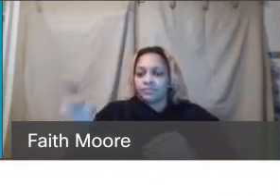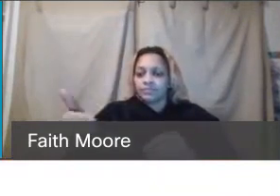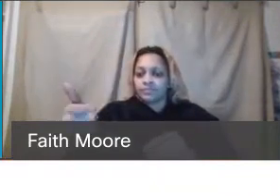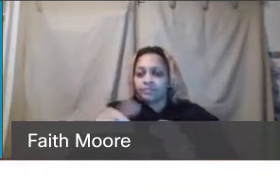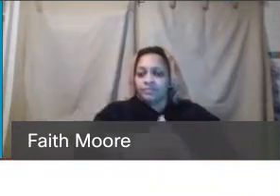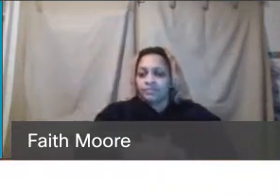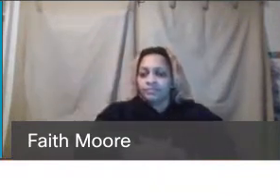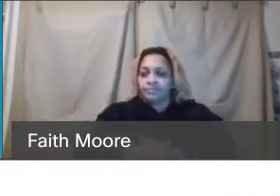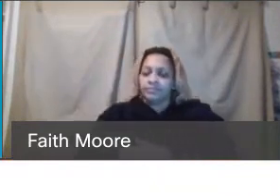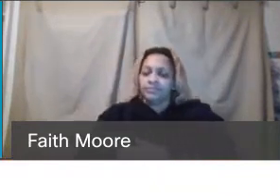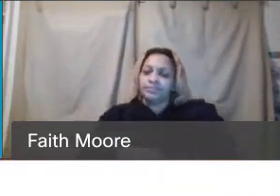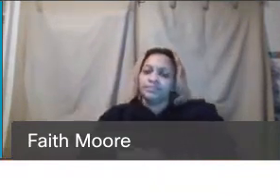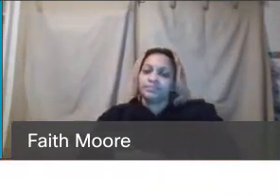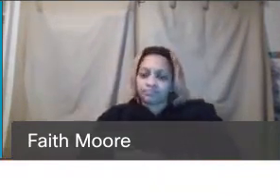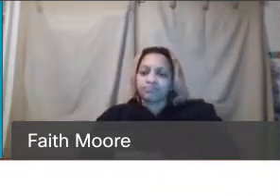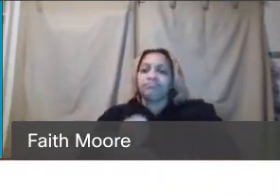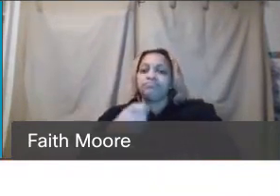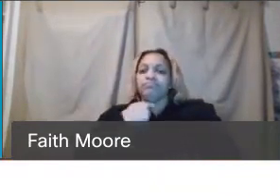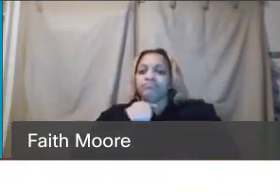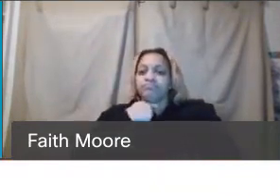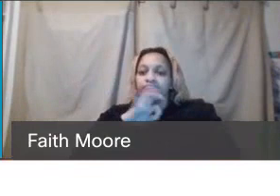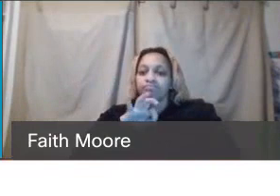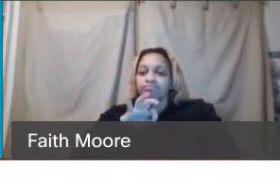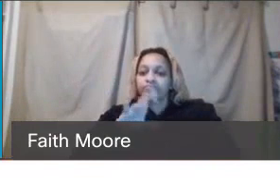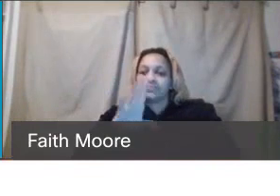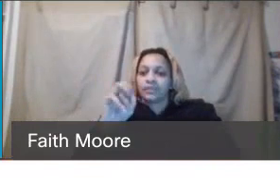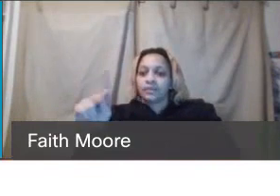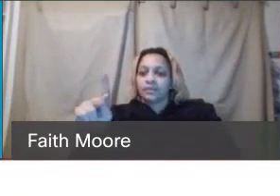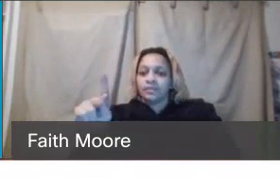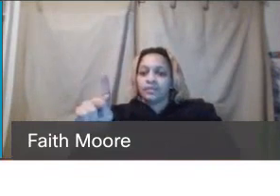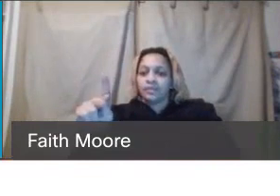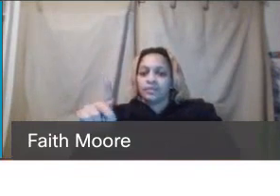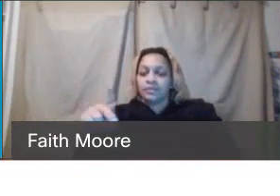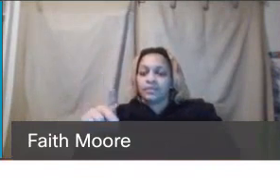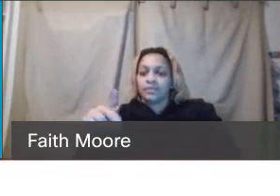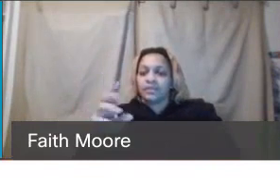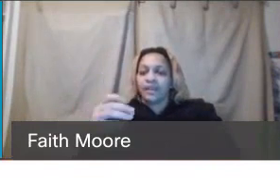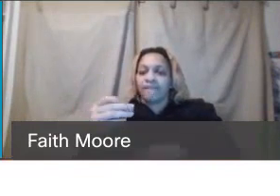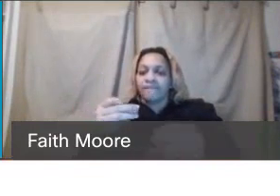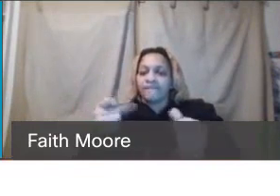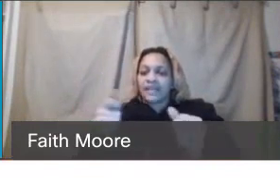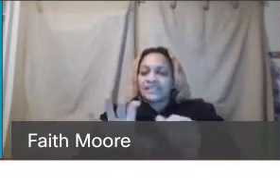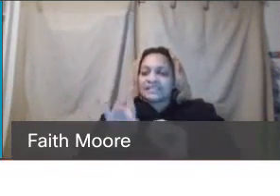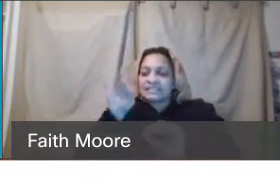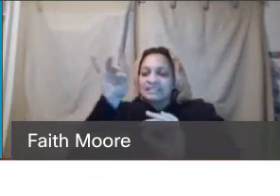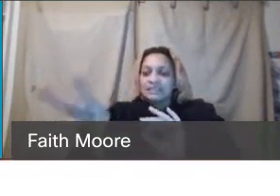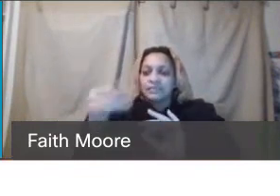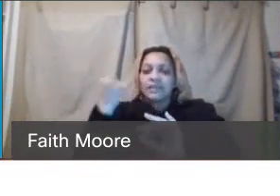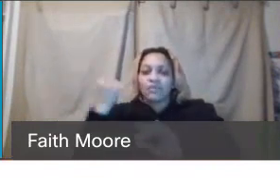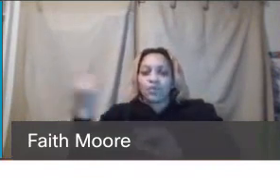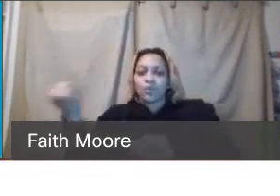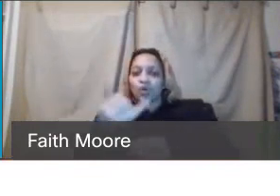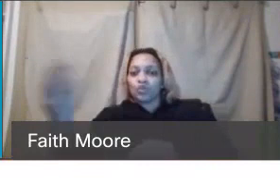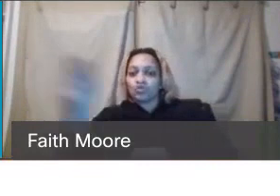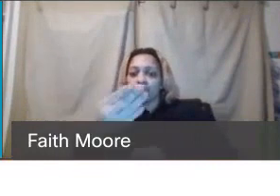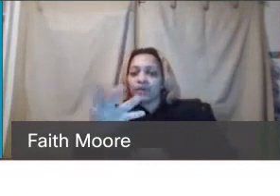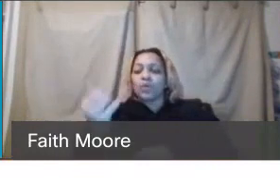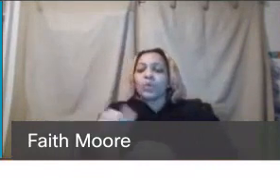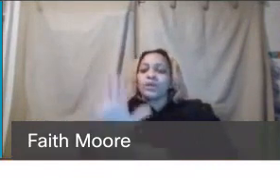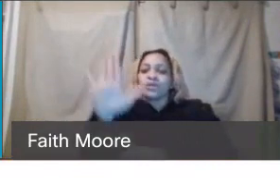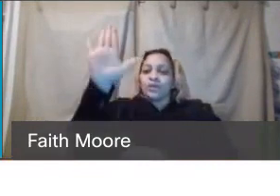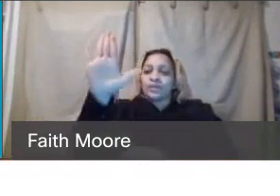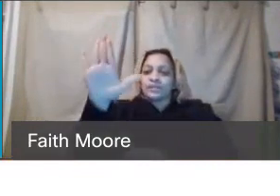Okay, Mark, we are meeting you also a quick tip for anybody who has called in directly. If you would like to raise your hand dial star 3.